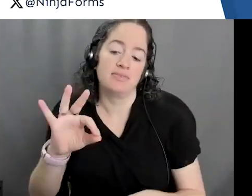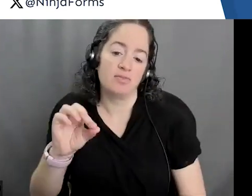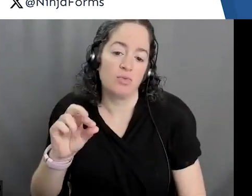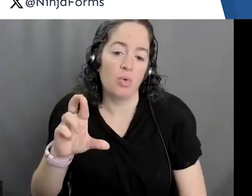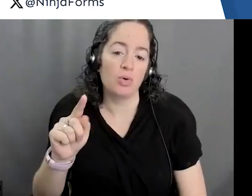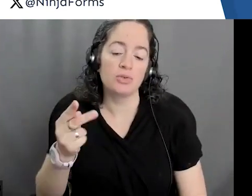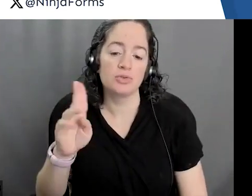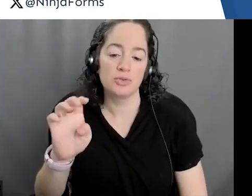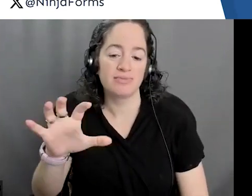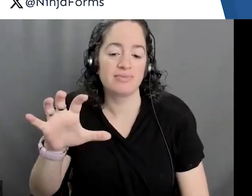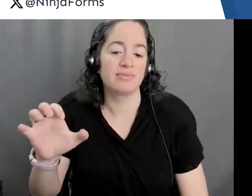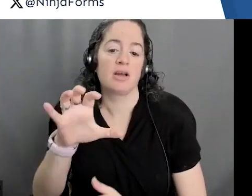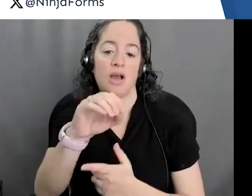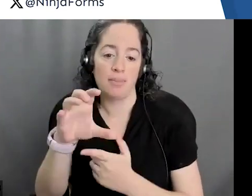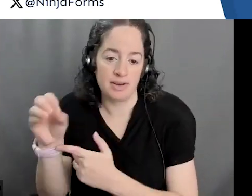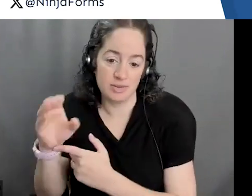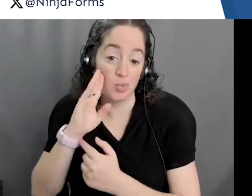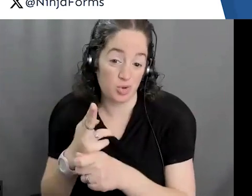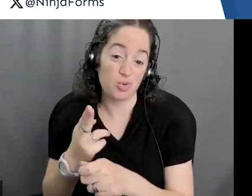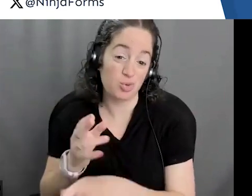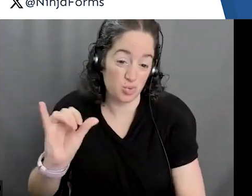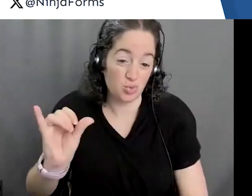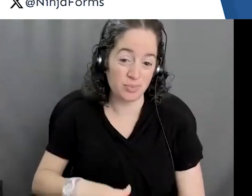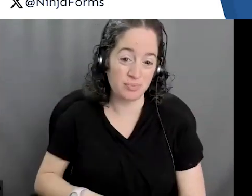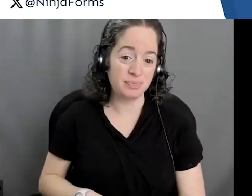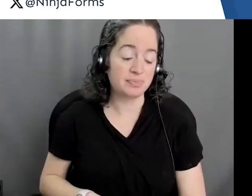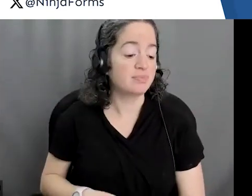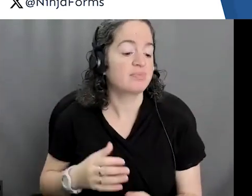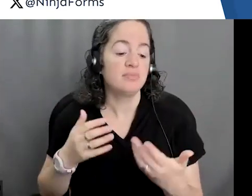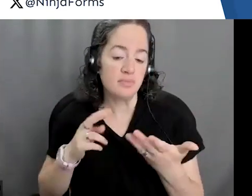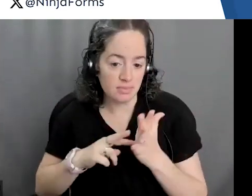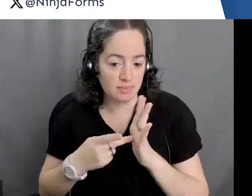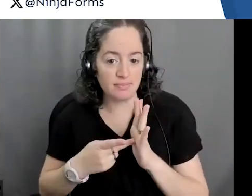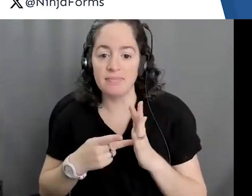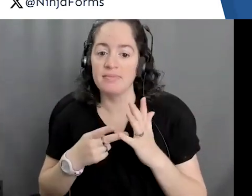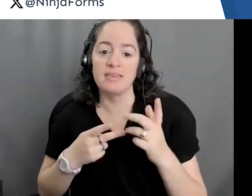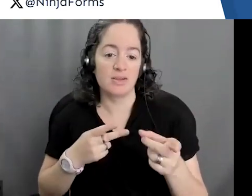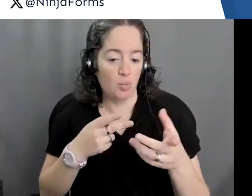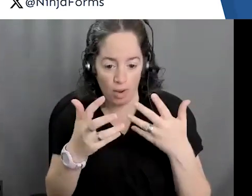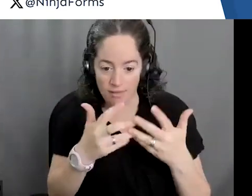They will scale with you or your clients from startup to wherever you're aiming for.